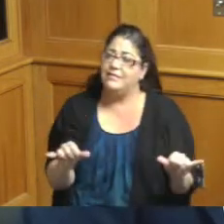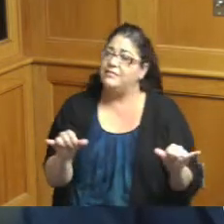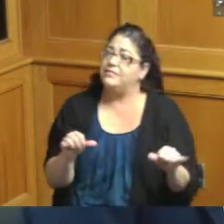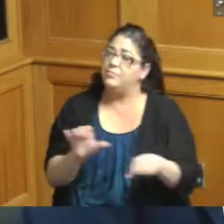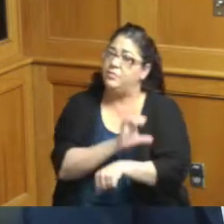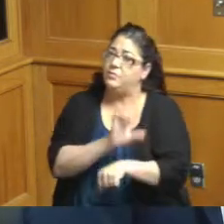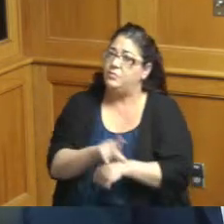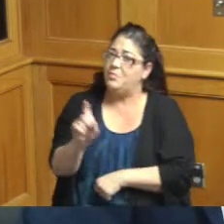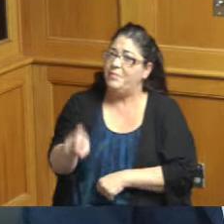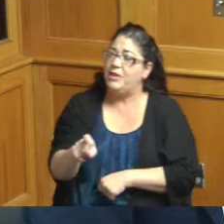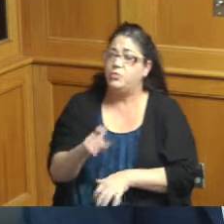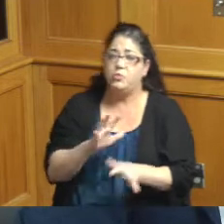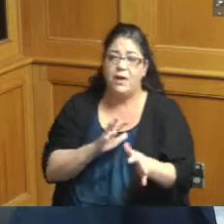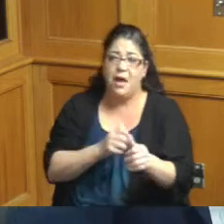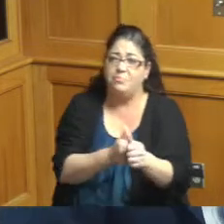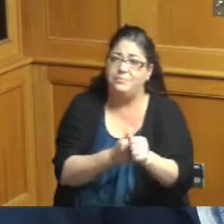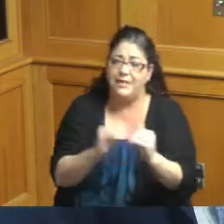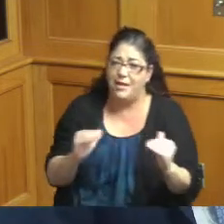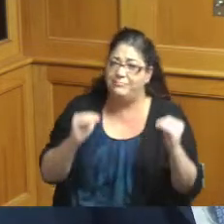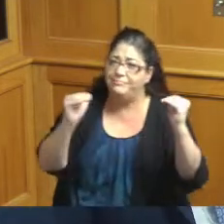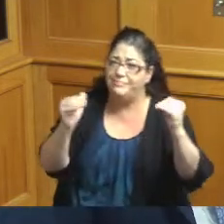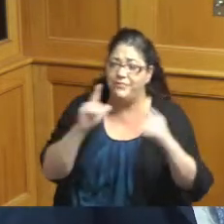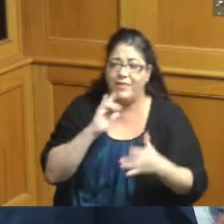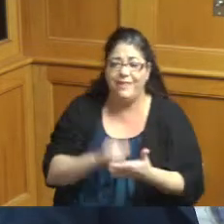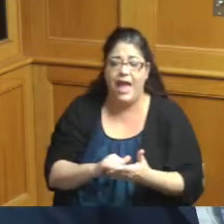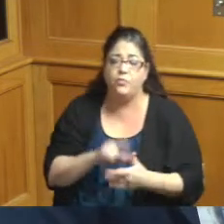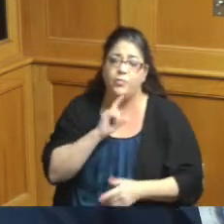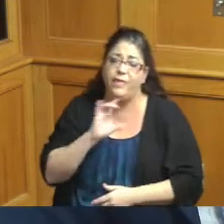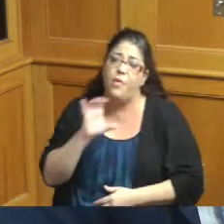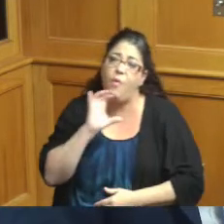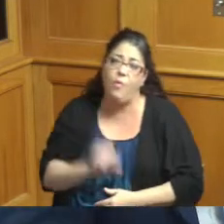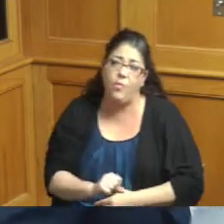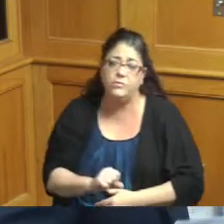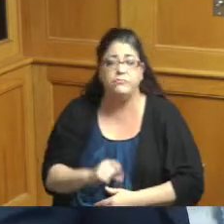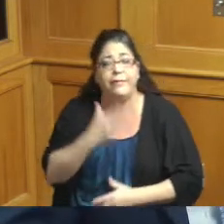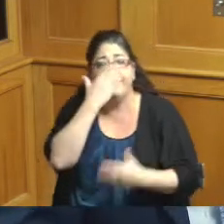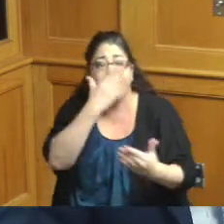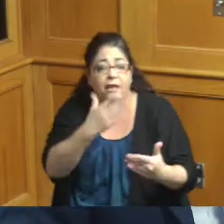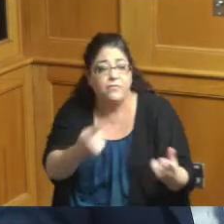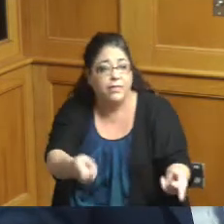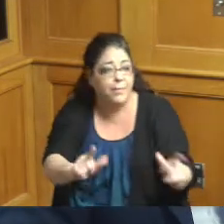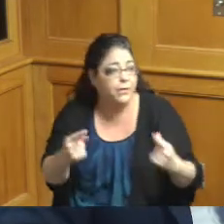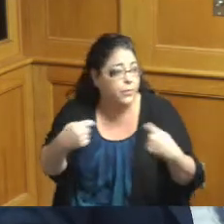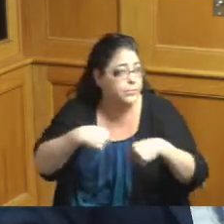hear more about is outdated thank you all for the opportunity to be here today thank you so much